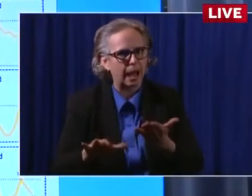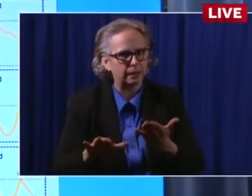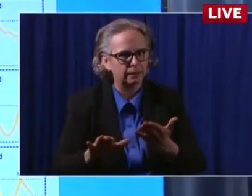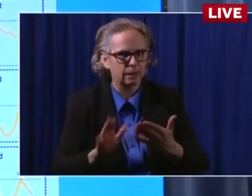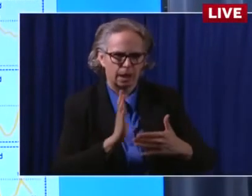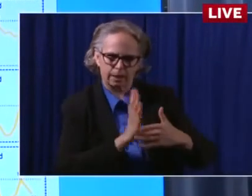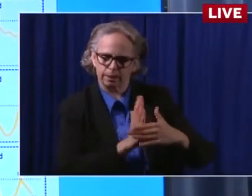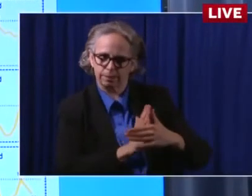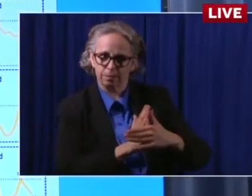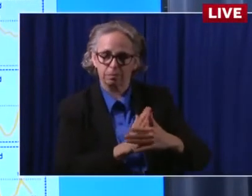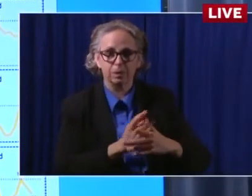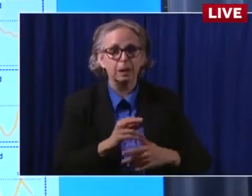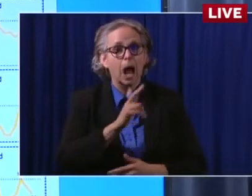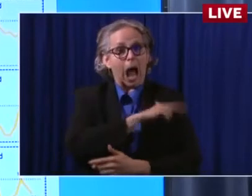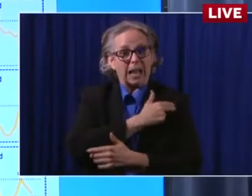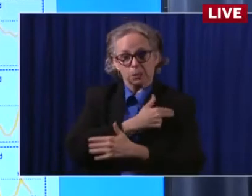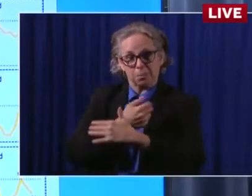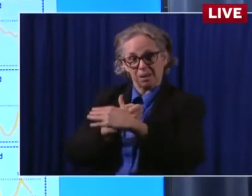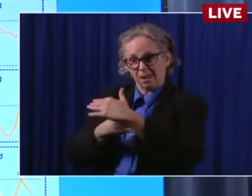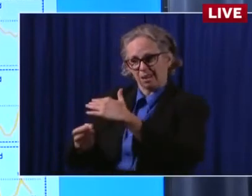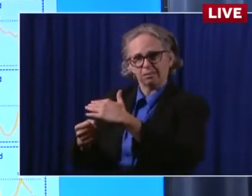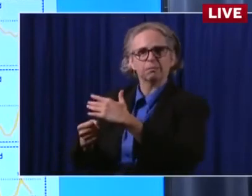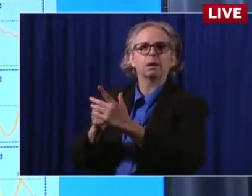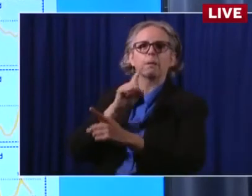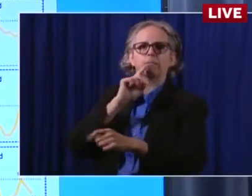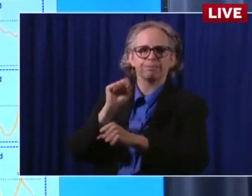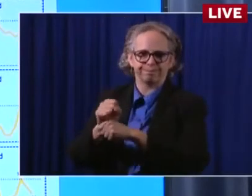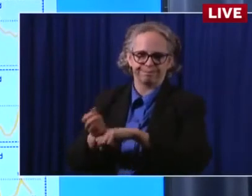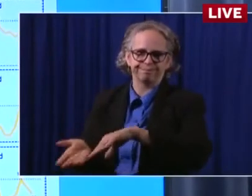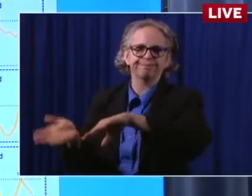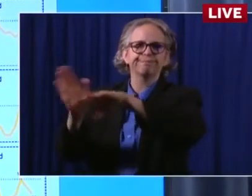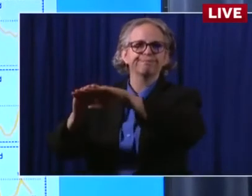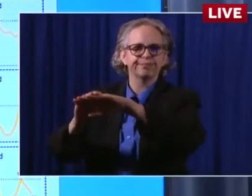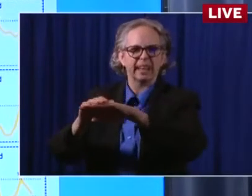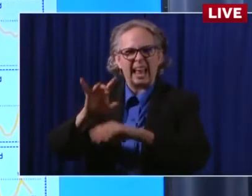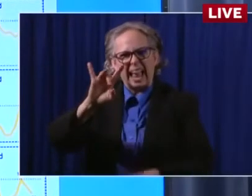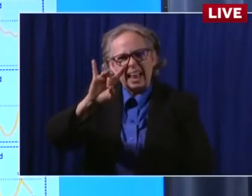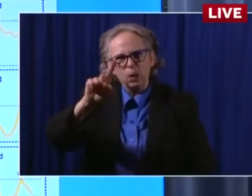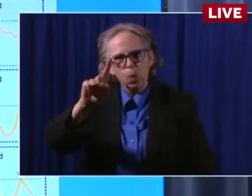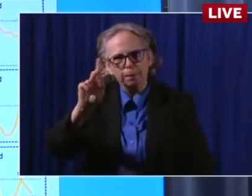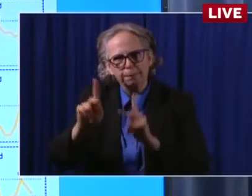THE 21-DAY AVERAGE IS 18, SO THAT IS A LITTLE BIT UNDER THAT.